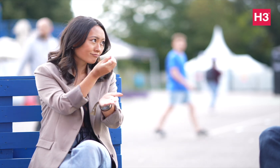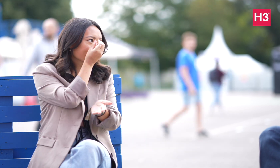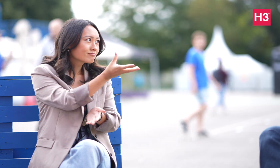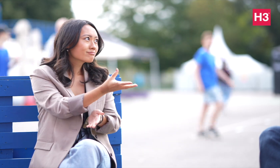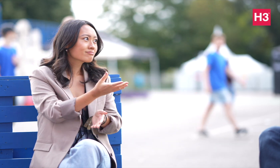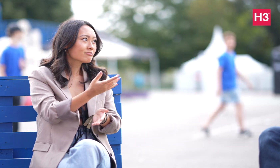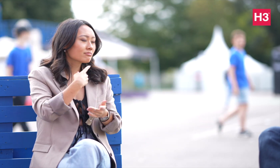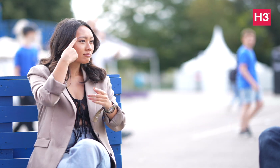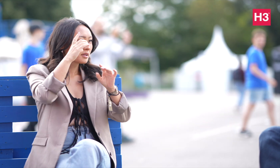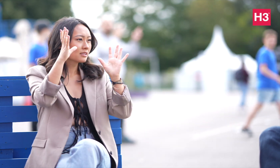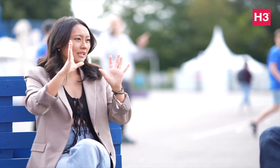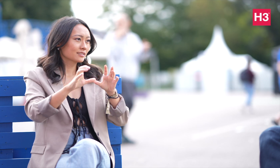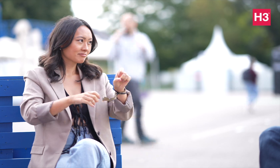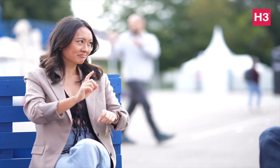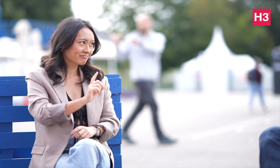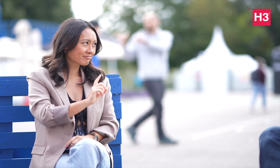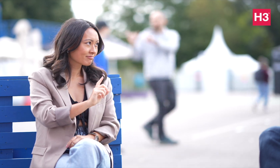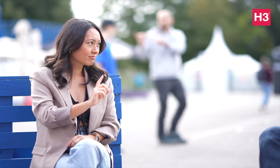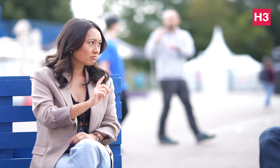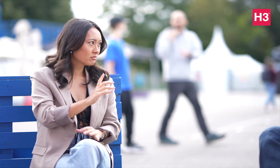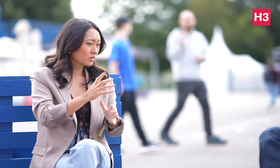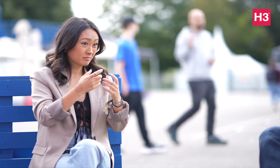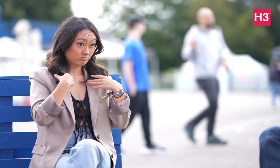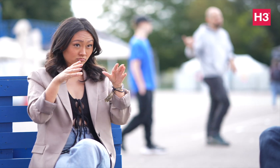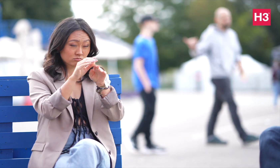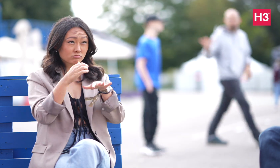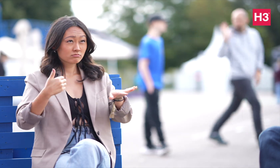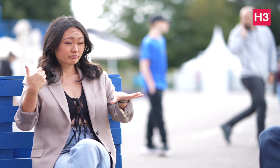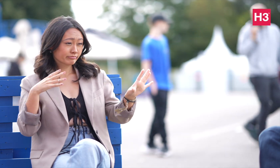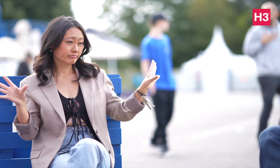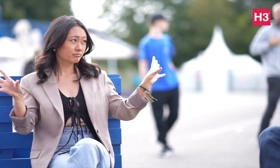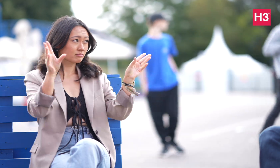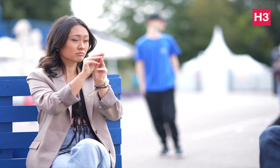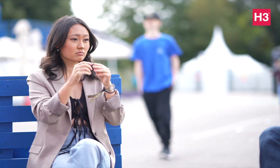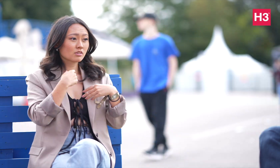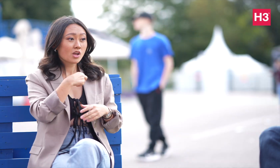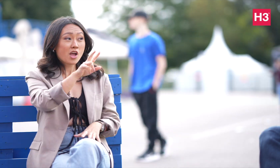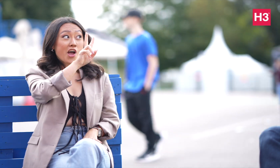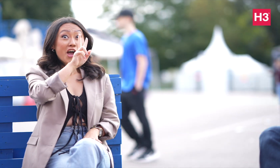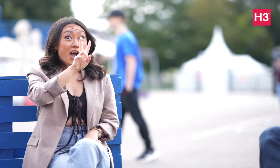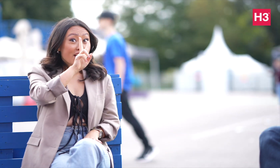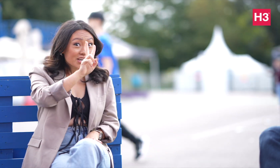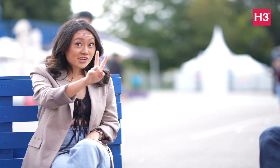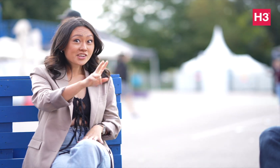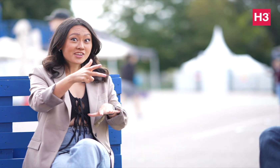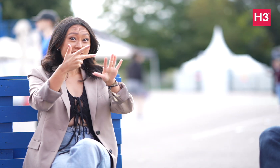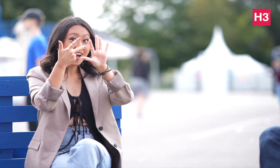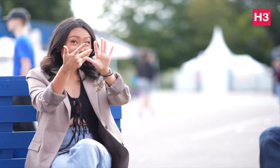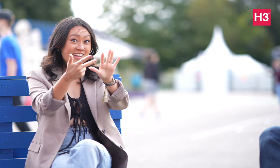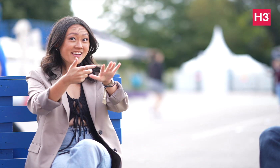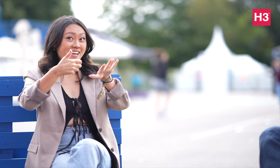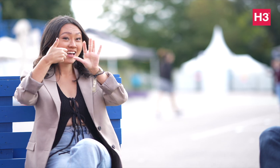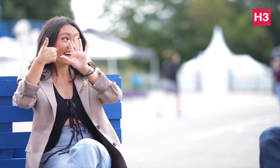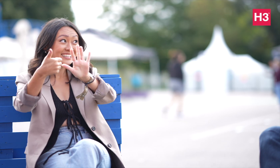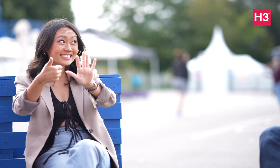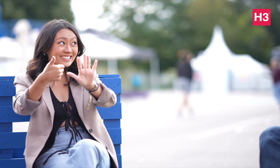One might assume I’ve faced danger, but that hasn’t been the case. So far, I’ve made 286 trips, riding in various vehicles — cars,